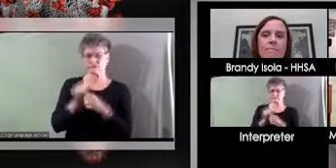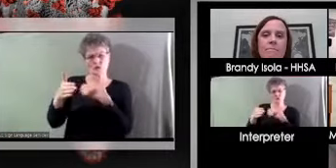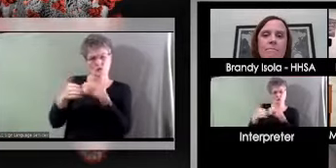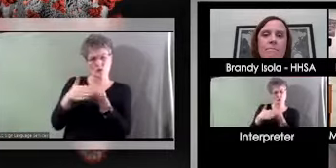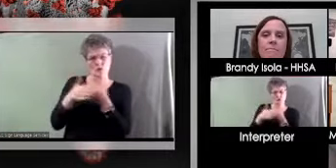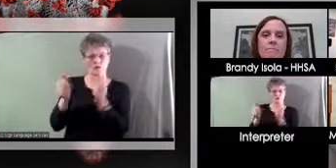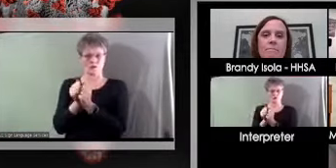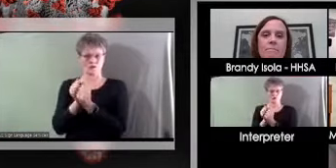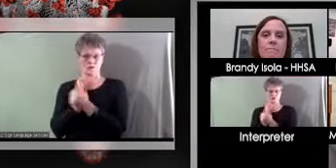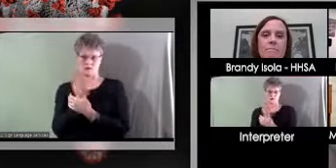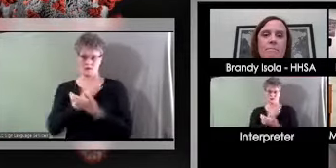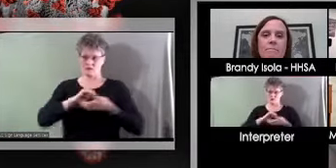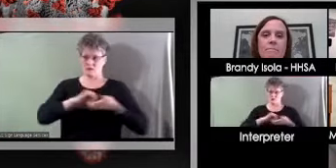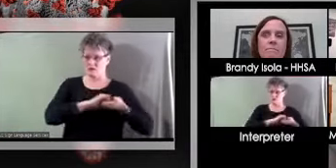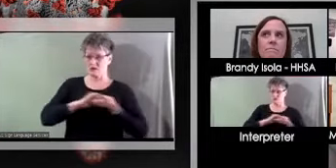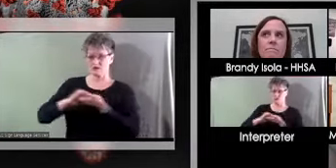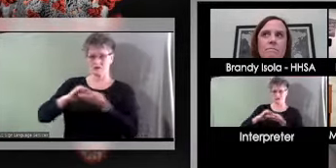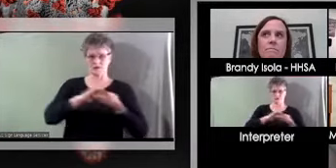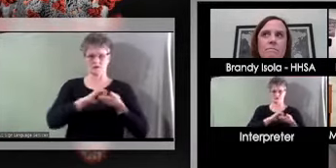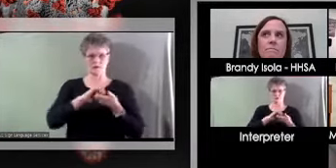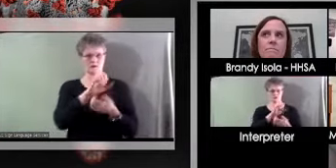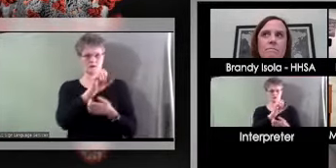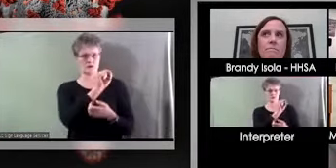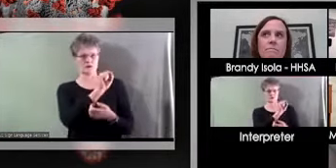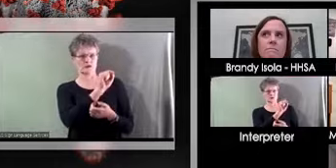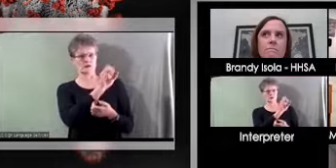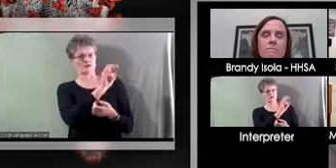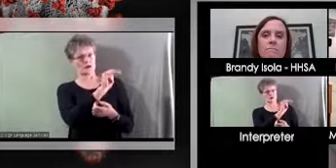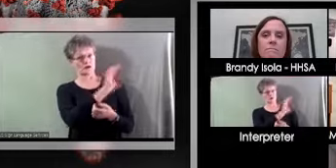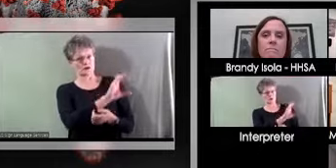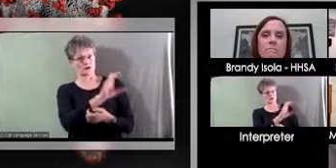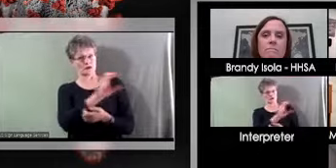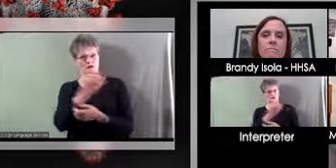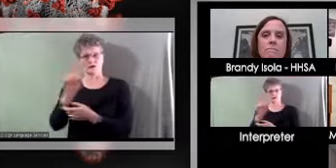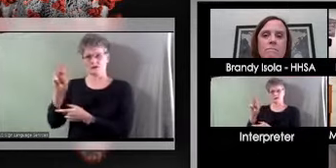lot of the time we would transfer patients to a larger